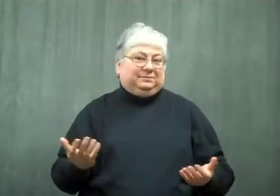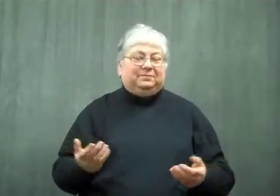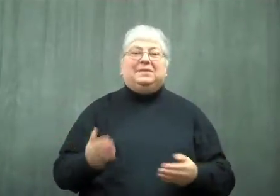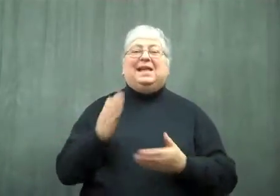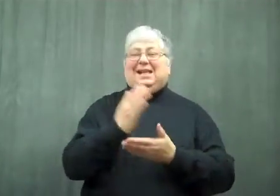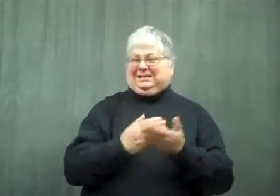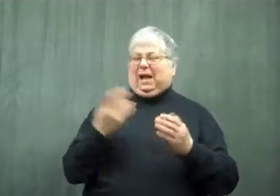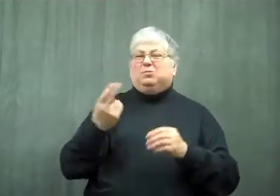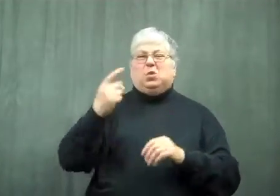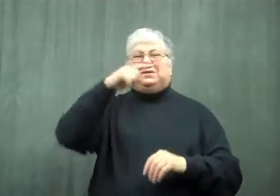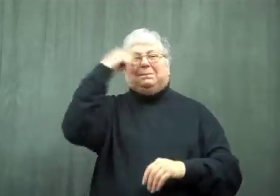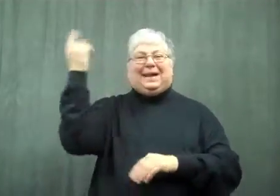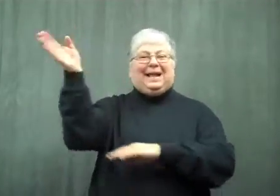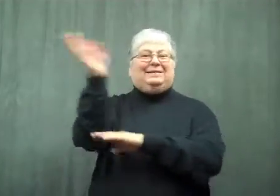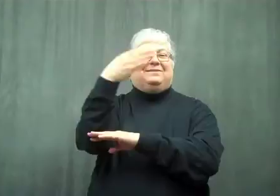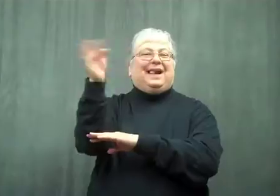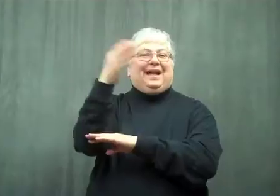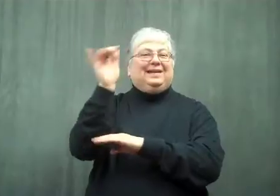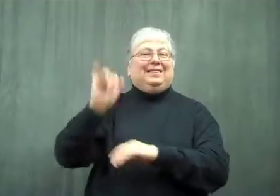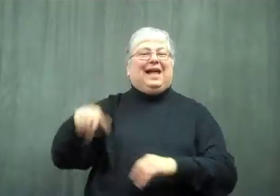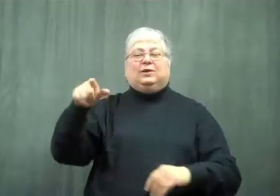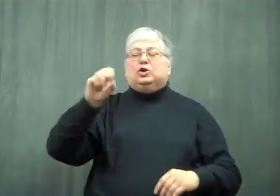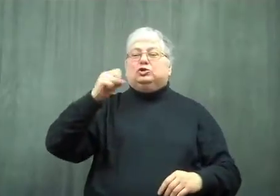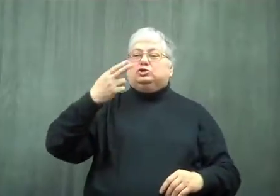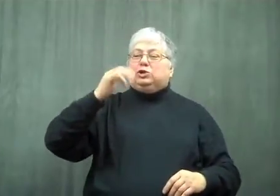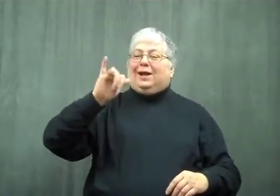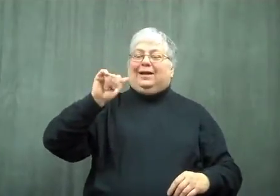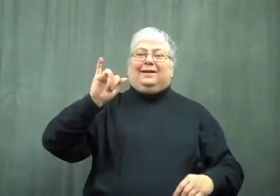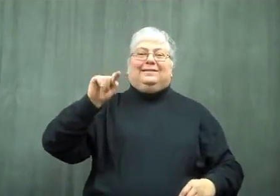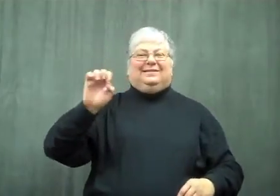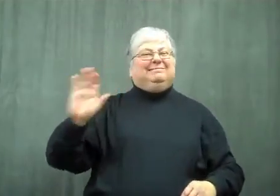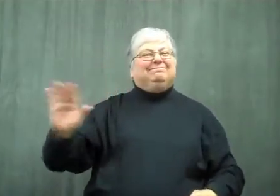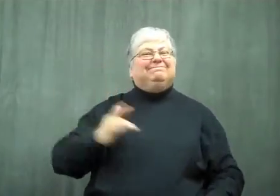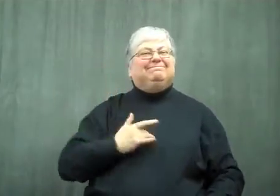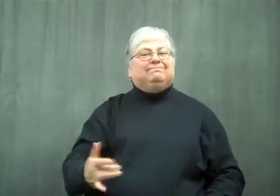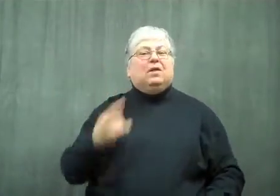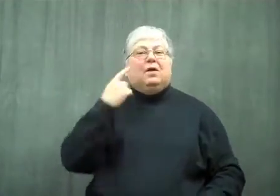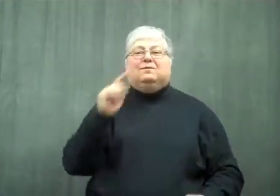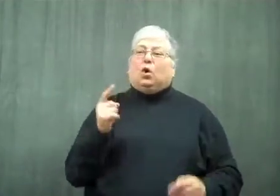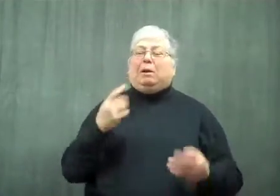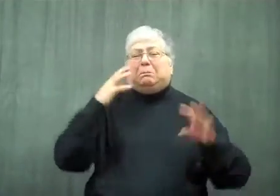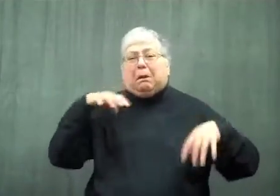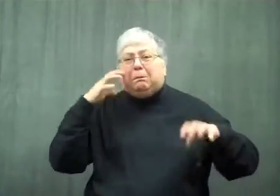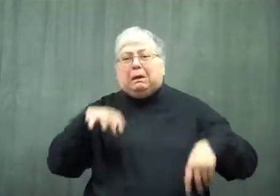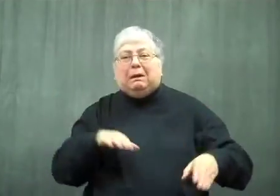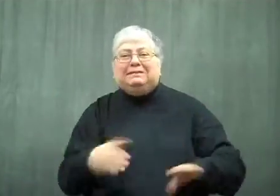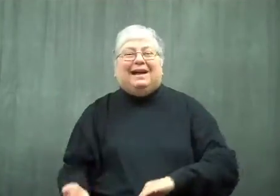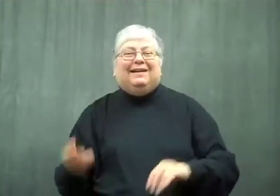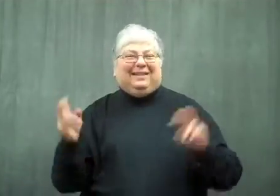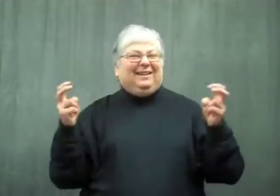Some carried a black flag which is a Shiite symbol of mourning.